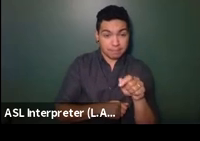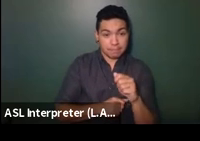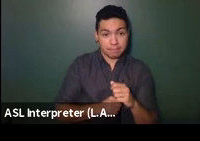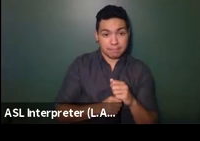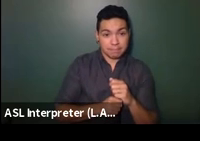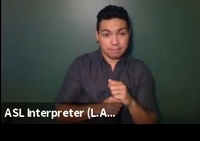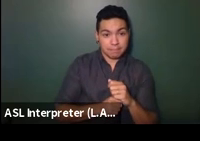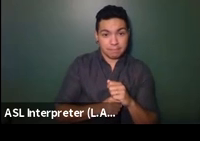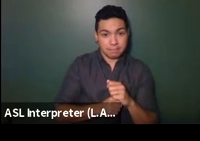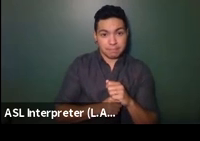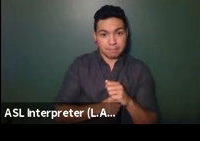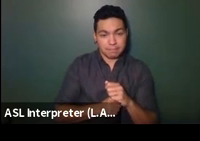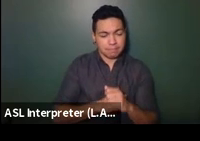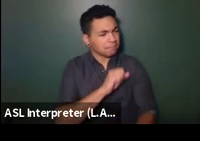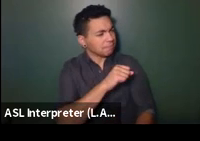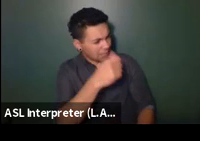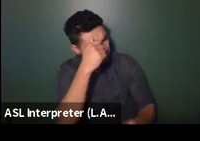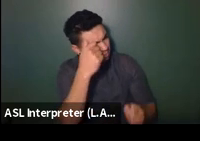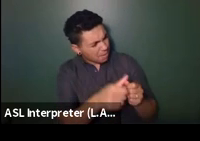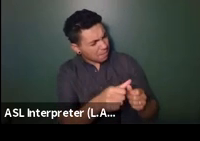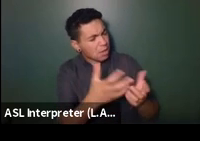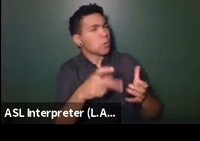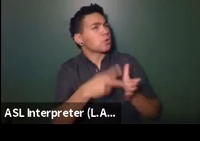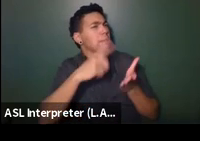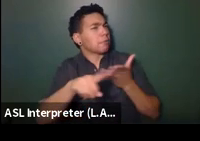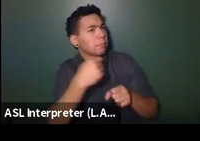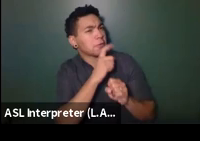Kristina Wambold: Yeah, I think I remember that. I just wanted to double check that I wasn't crazy